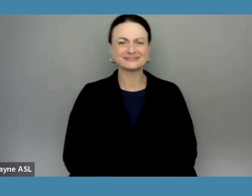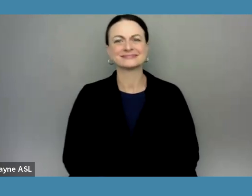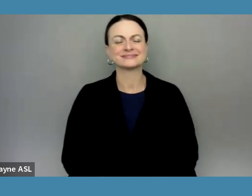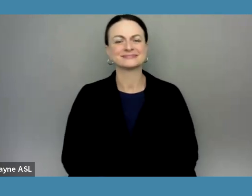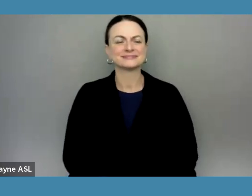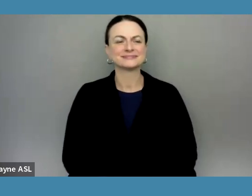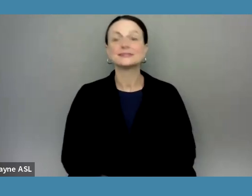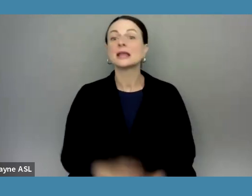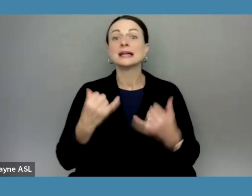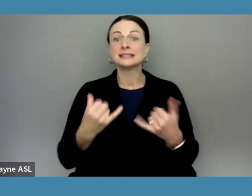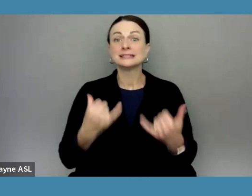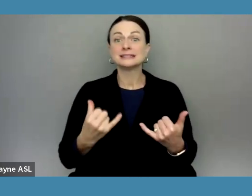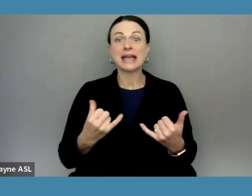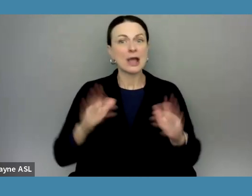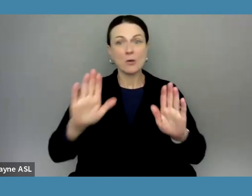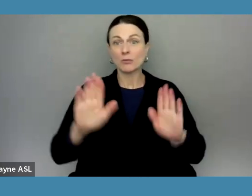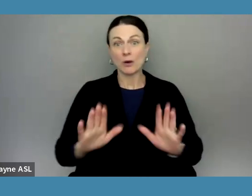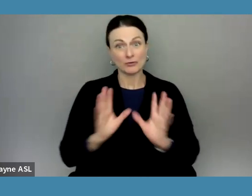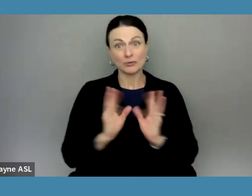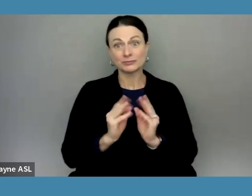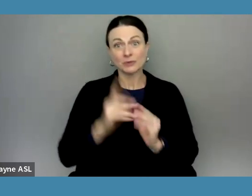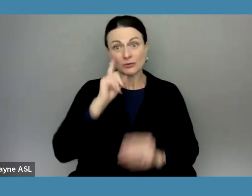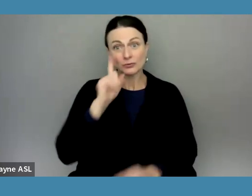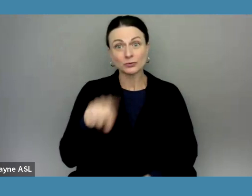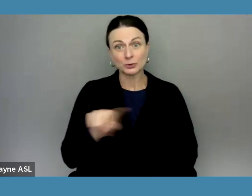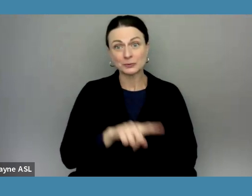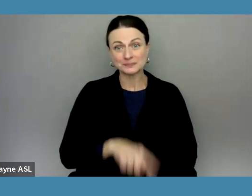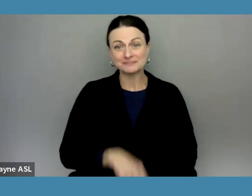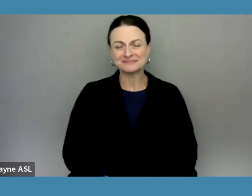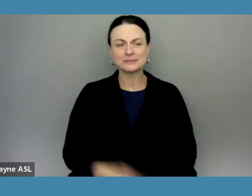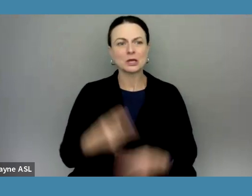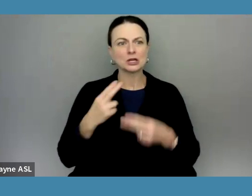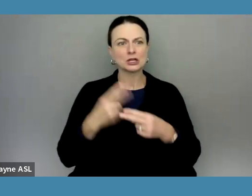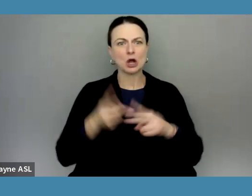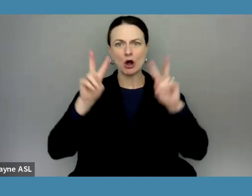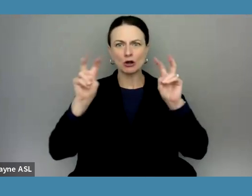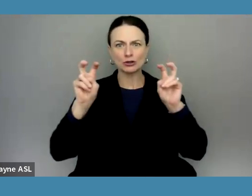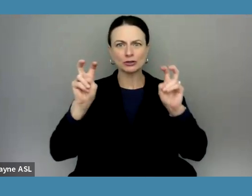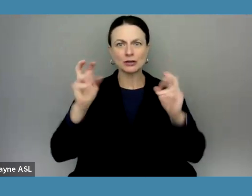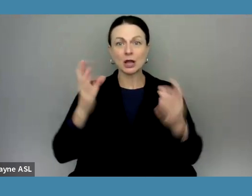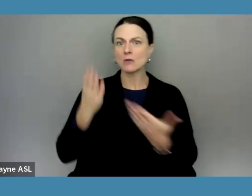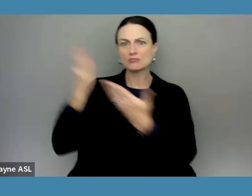Today, we have a great webinar called Presenting your Medicaid Fair Hearing